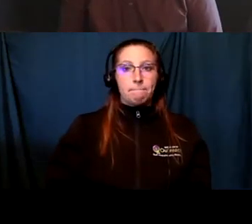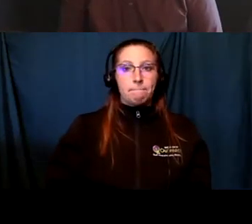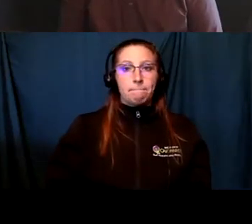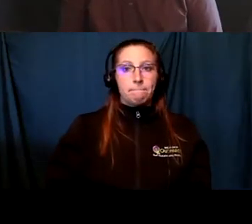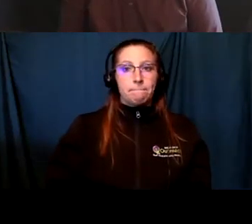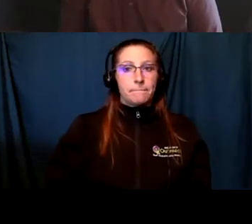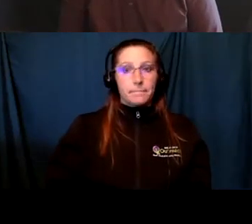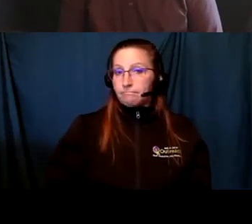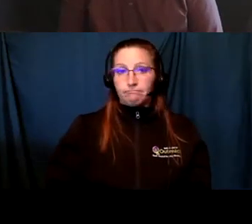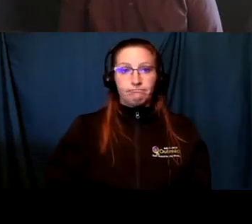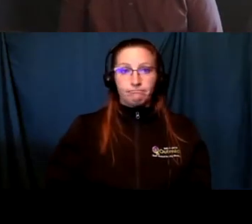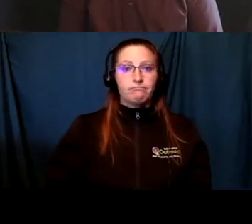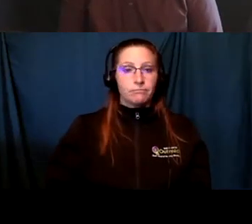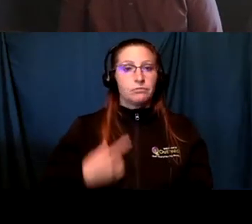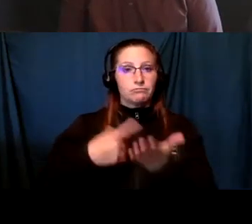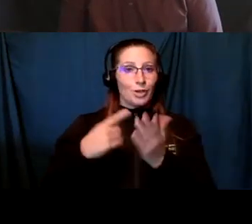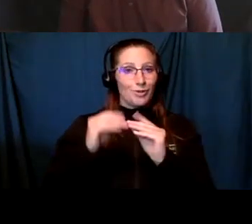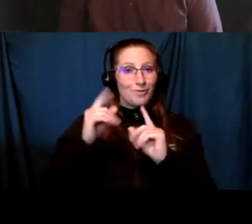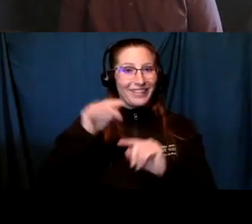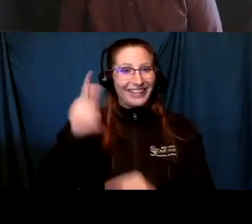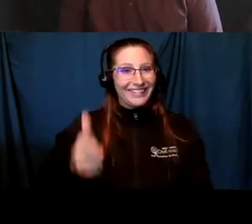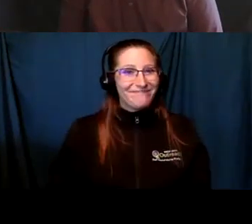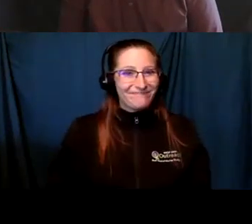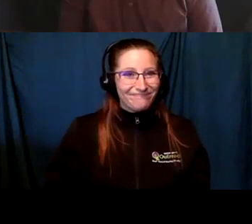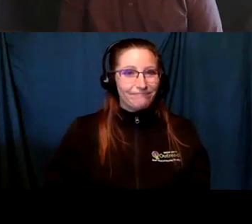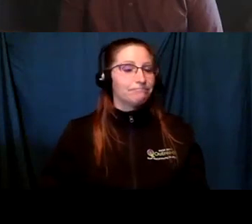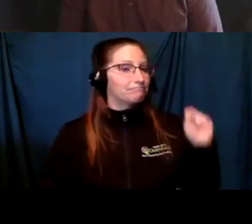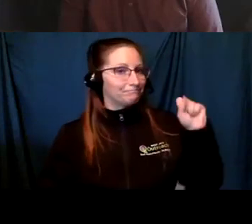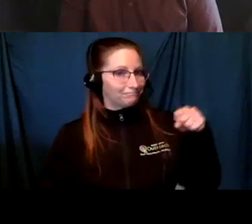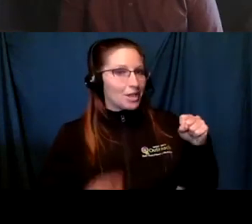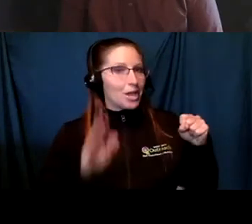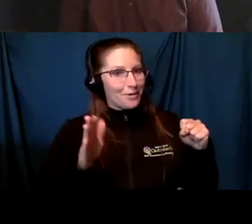think we'll just talk more about it later. Elizabeth: Yep we will. Thank you. Jeannie